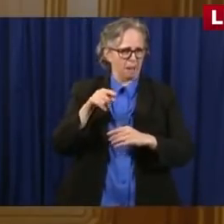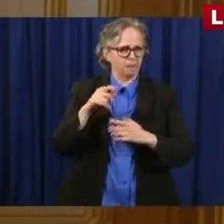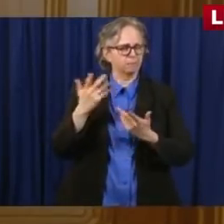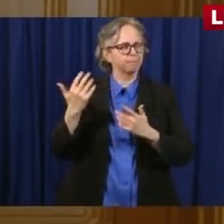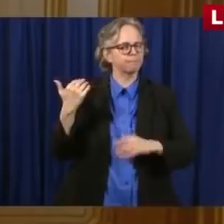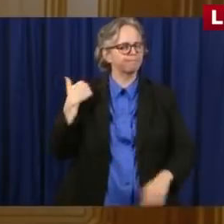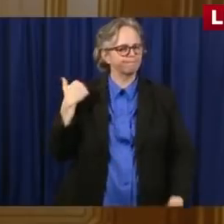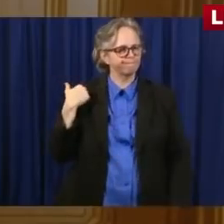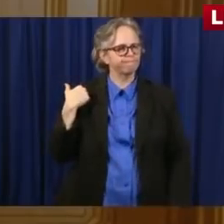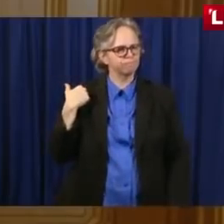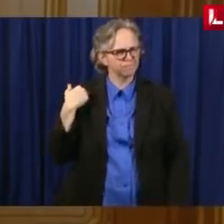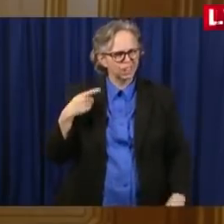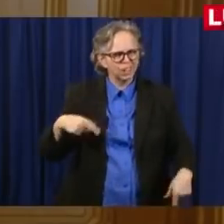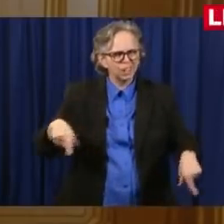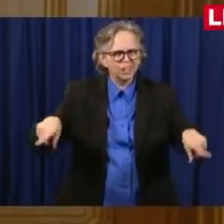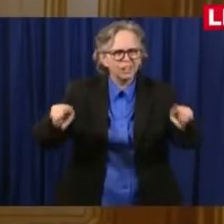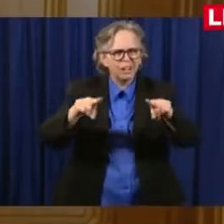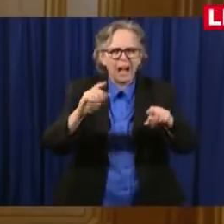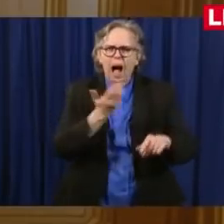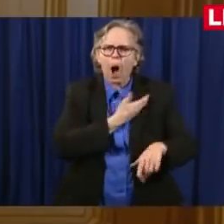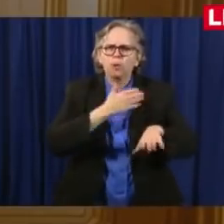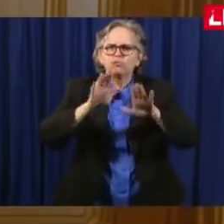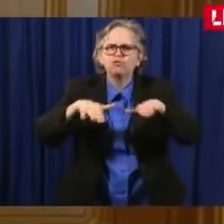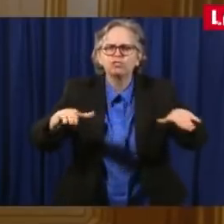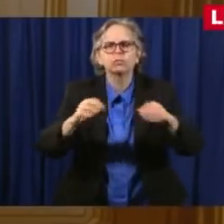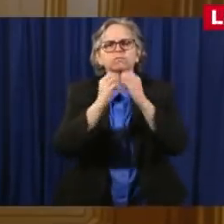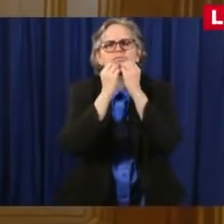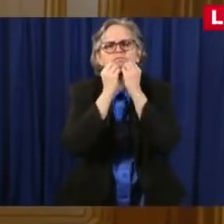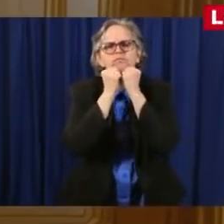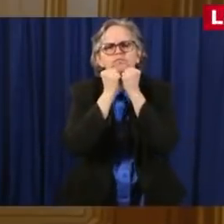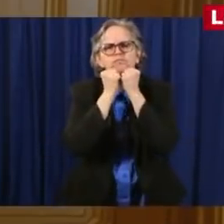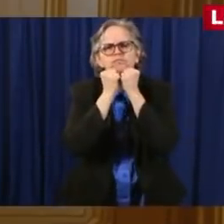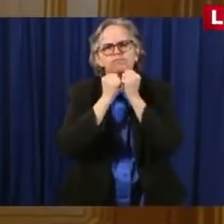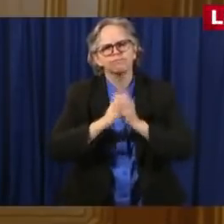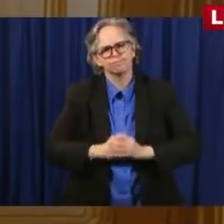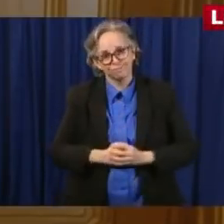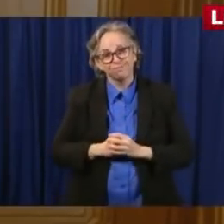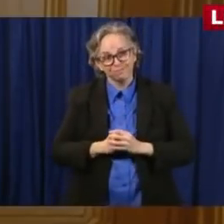CHILD ABUSE PREVENTION MONTH MINES US HOW PRECIOUS CHILDREN ARE.